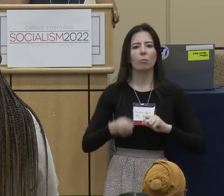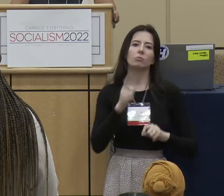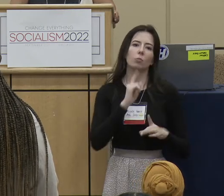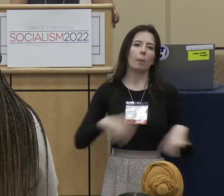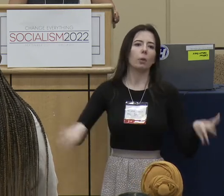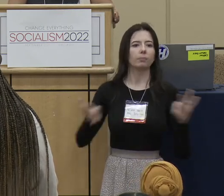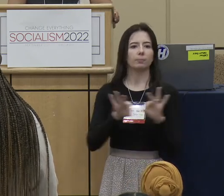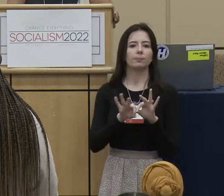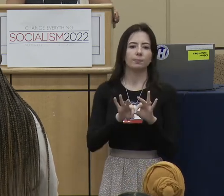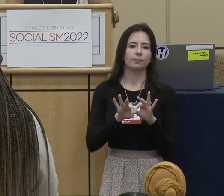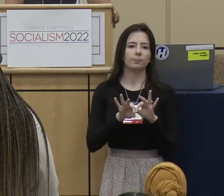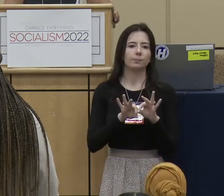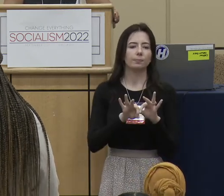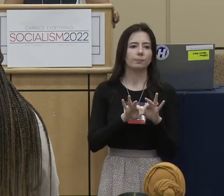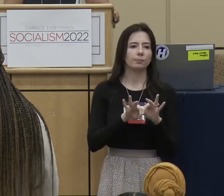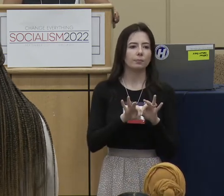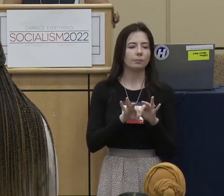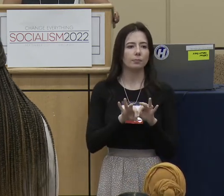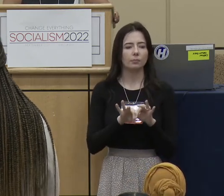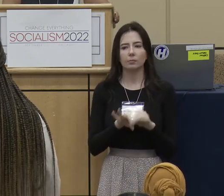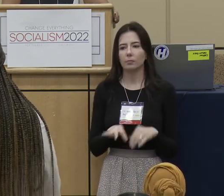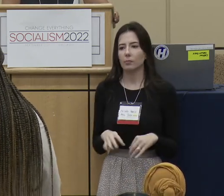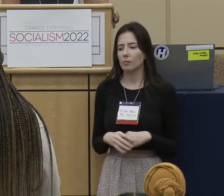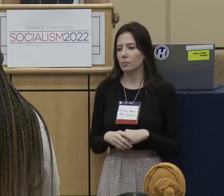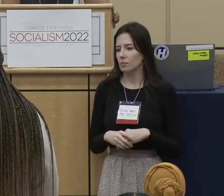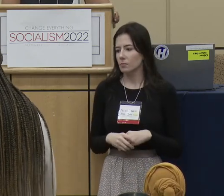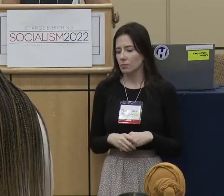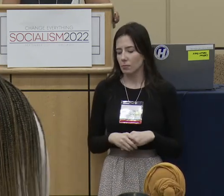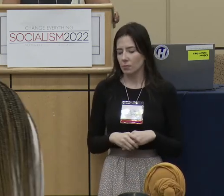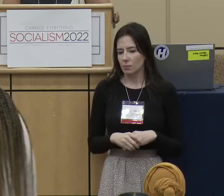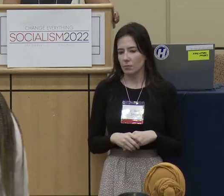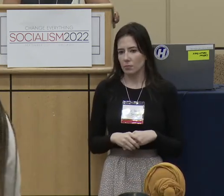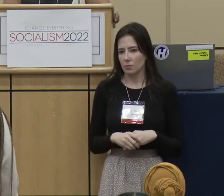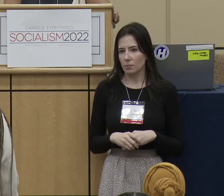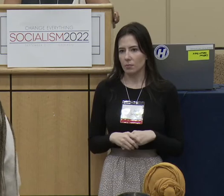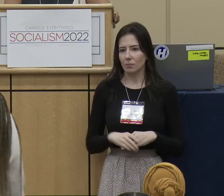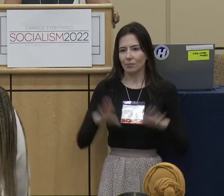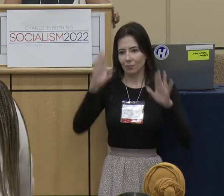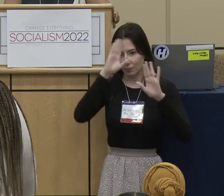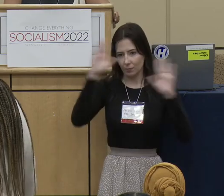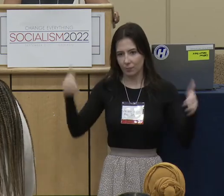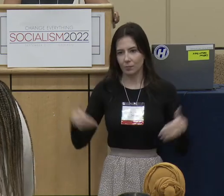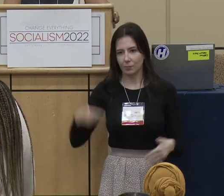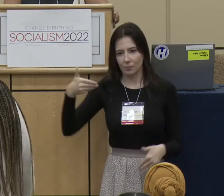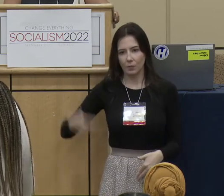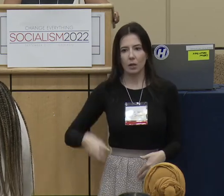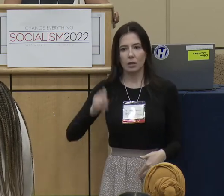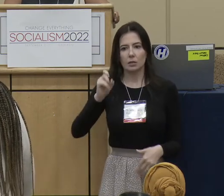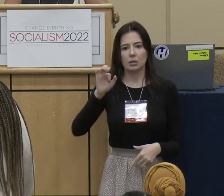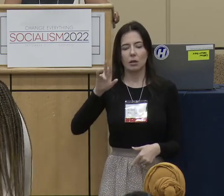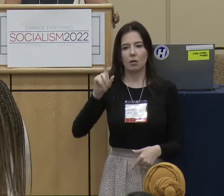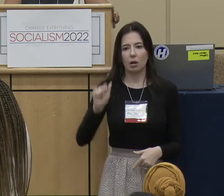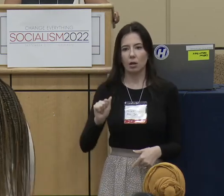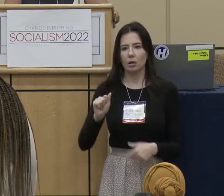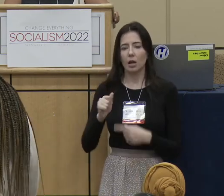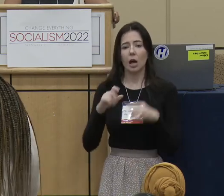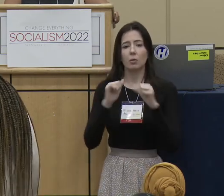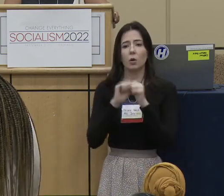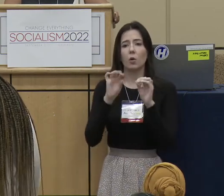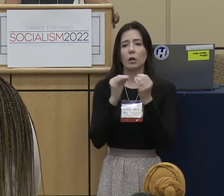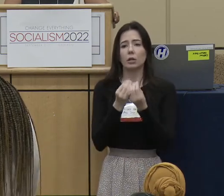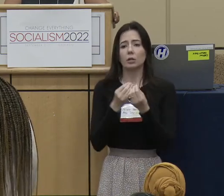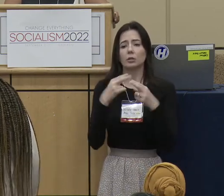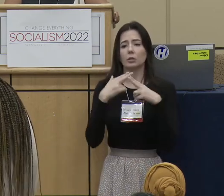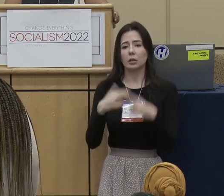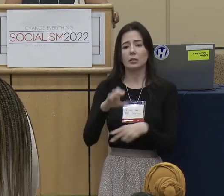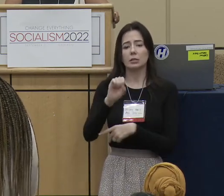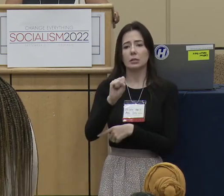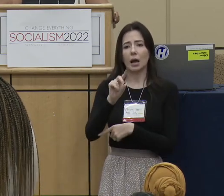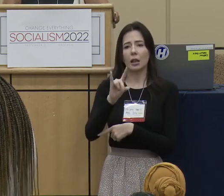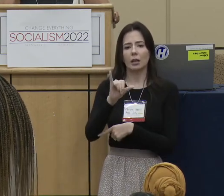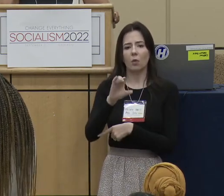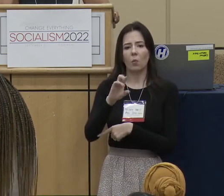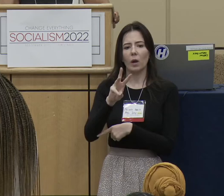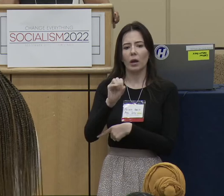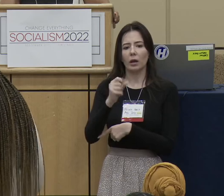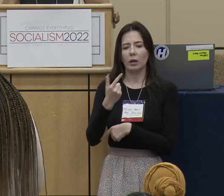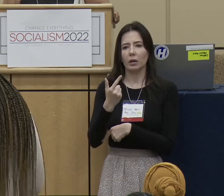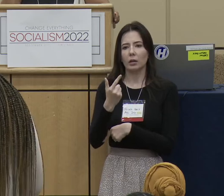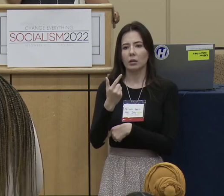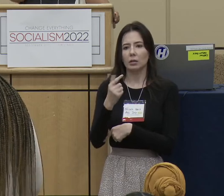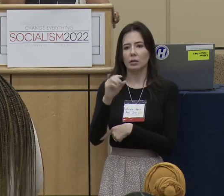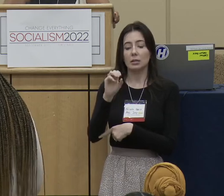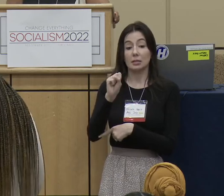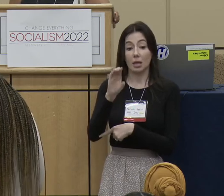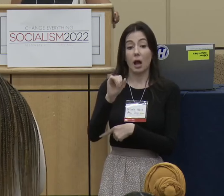reforms is very important .